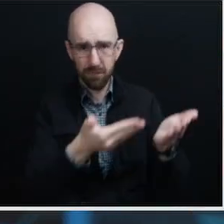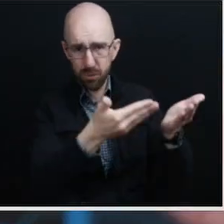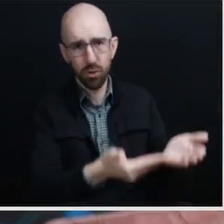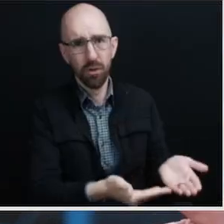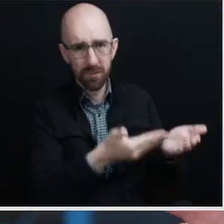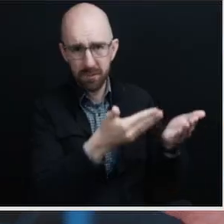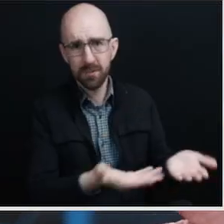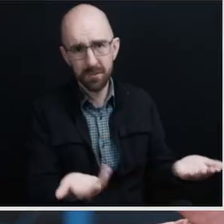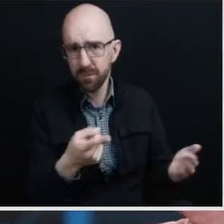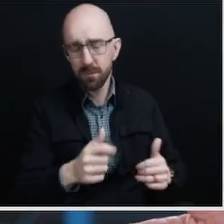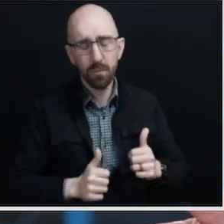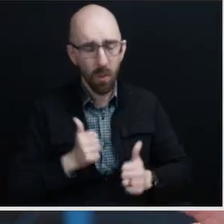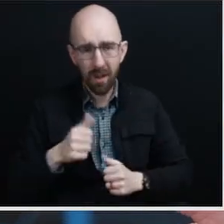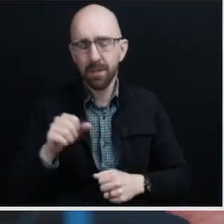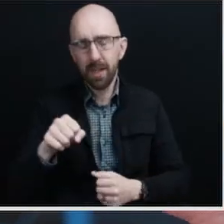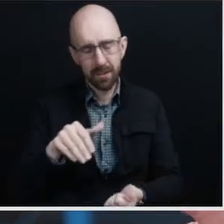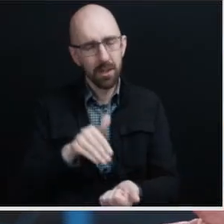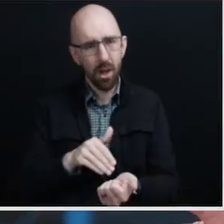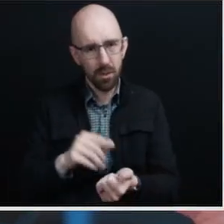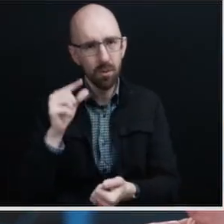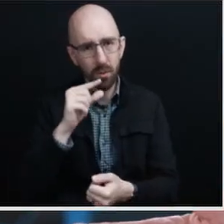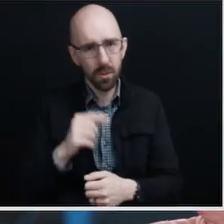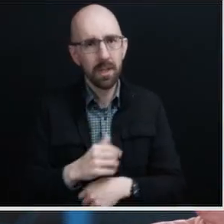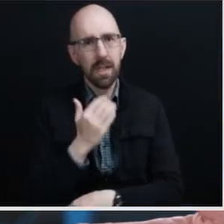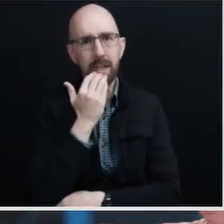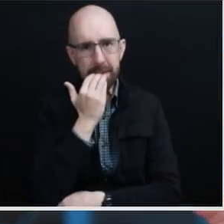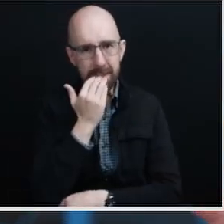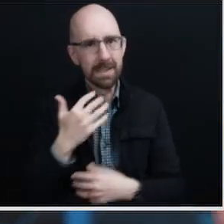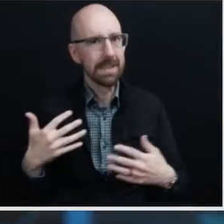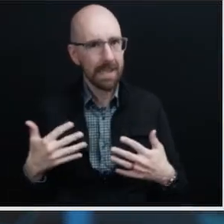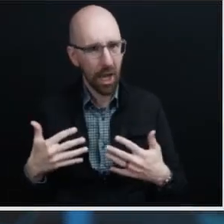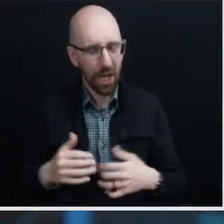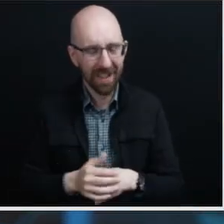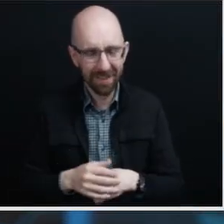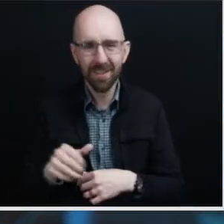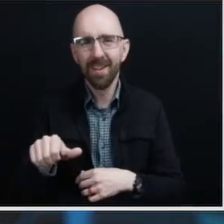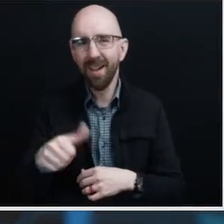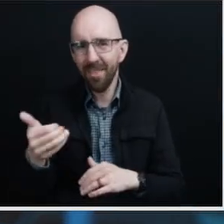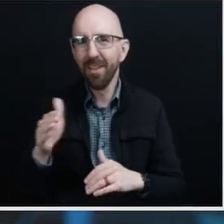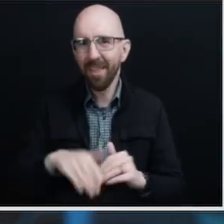Yes, Dr. Google is very scary. Um, other than other than going down the Google rabbit hole,